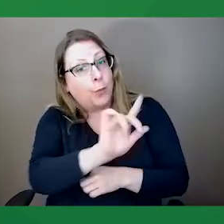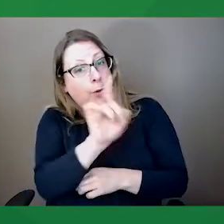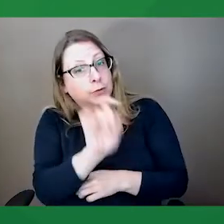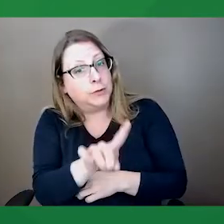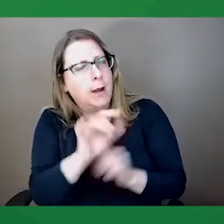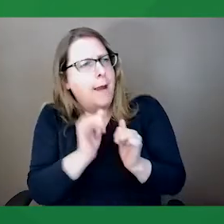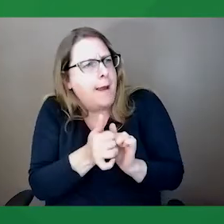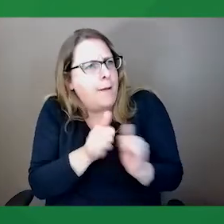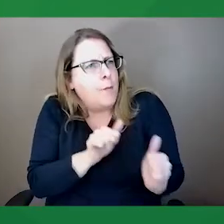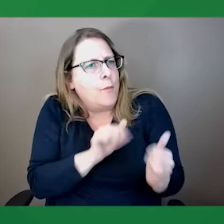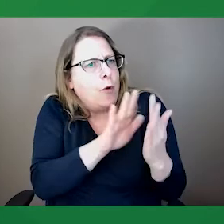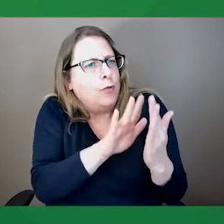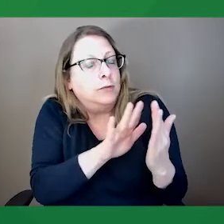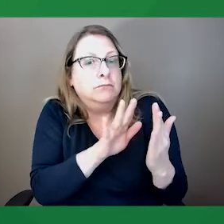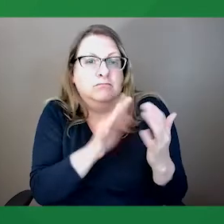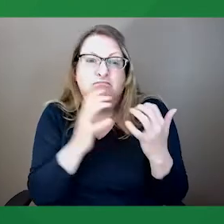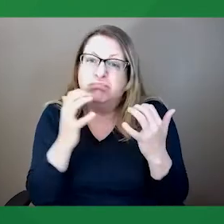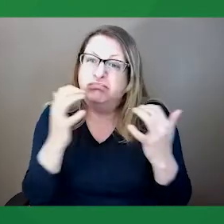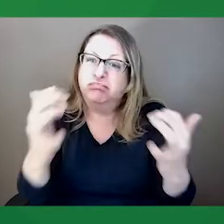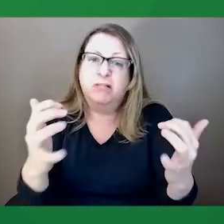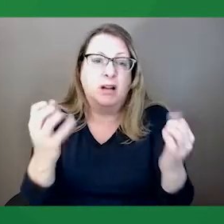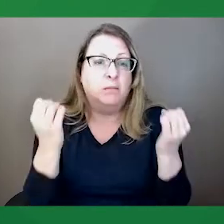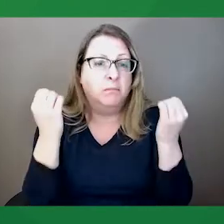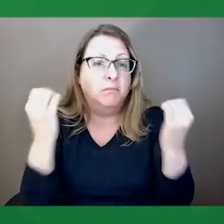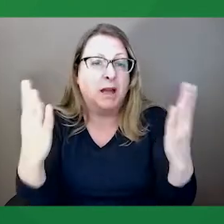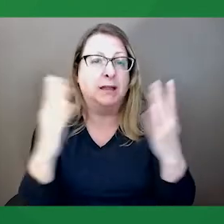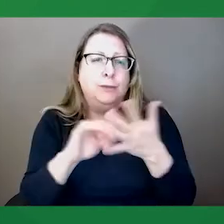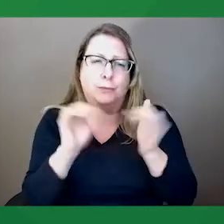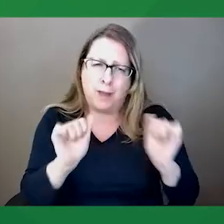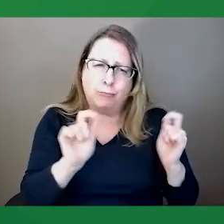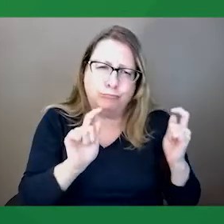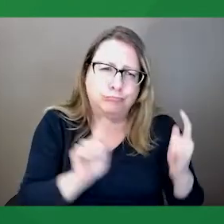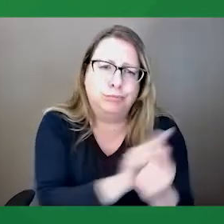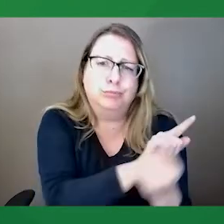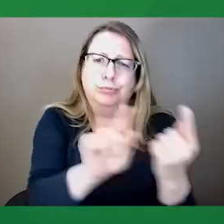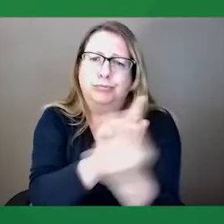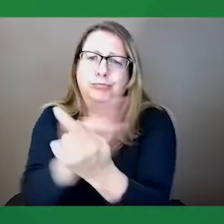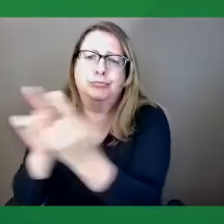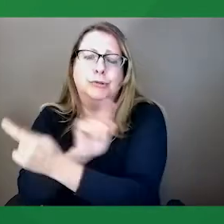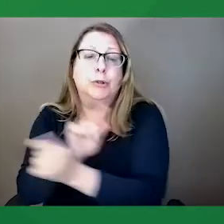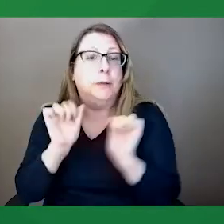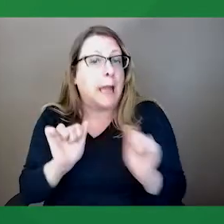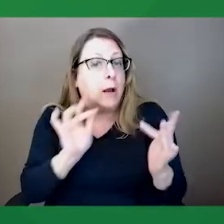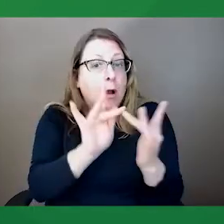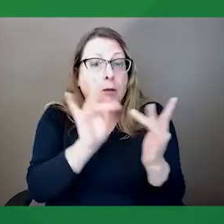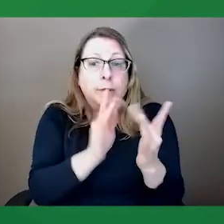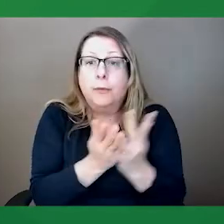So to your question, how to approach them? You have a large audience here that you can start interacting with,